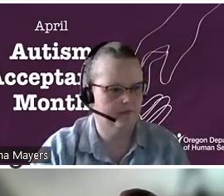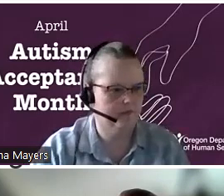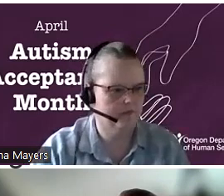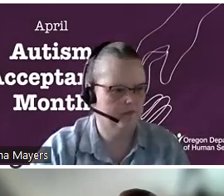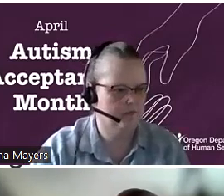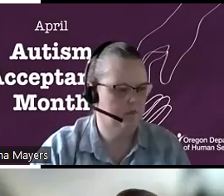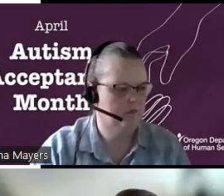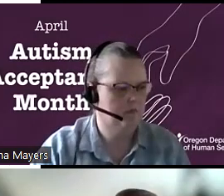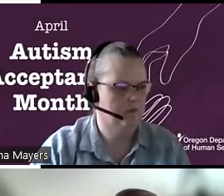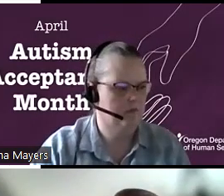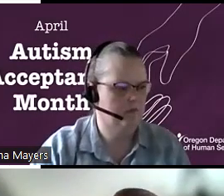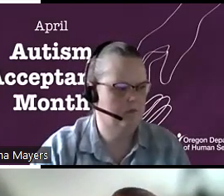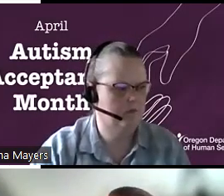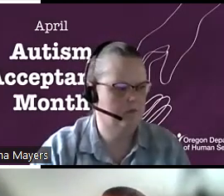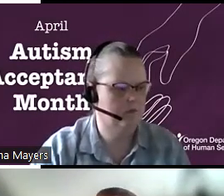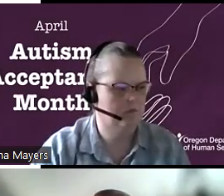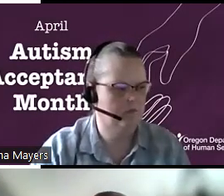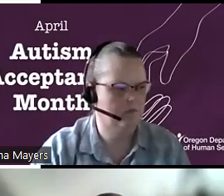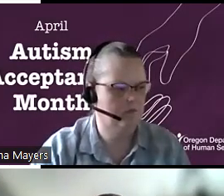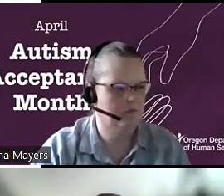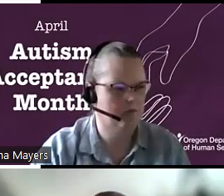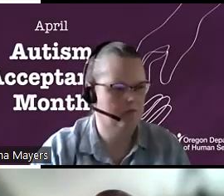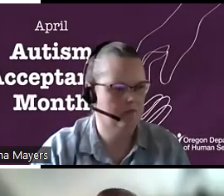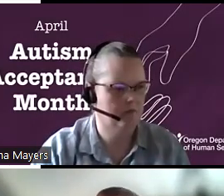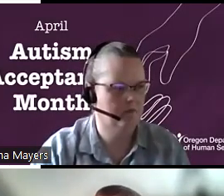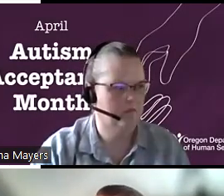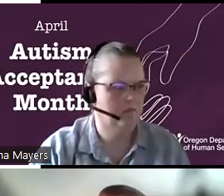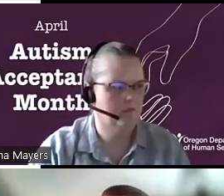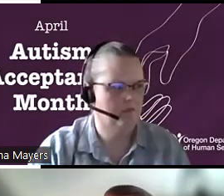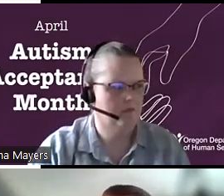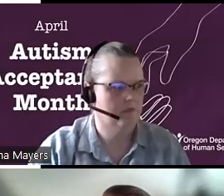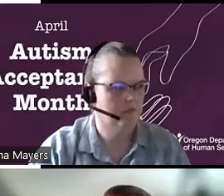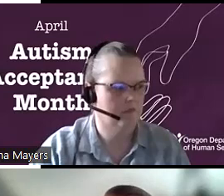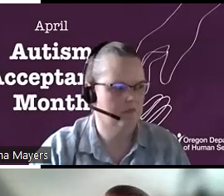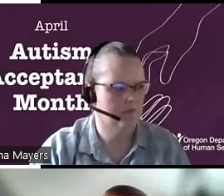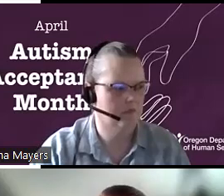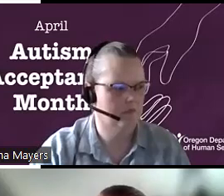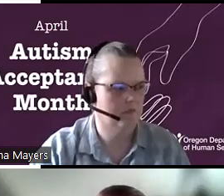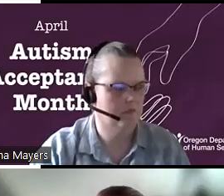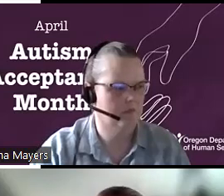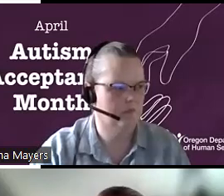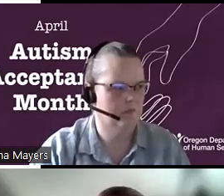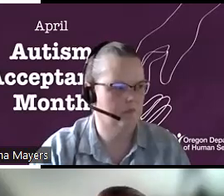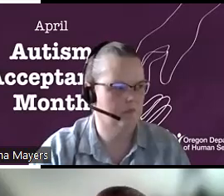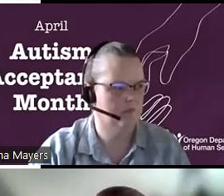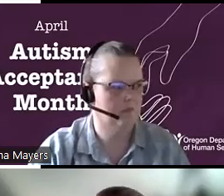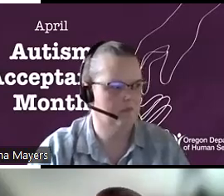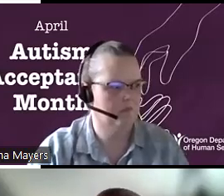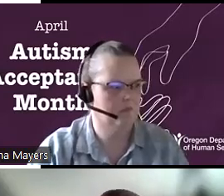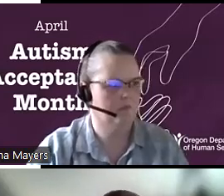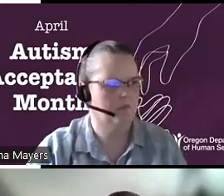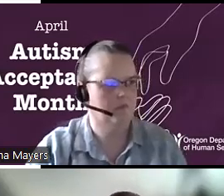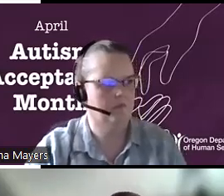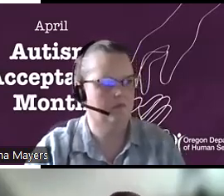THIS IS OUR INFOGRAPHIC WE HAVE KIND OF OUTLINING SOME OF THE CHANGES FOR JULY.